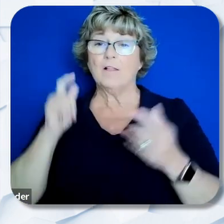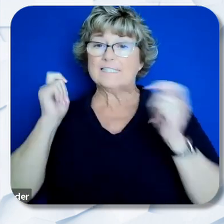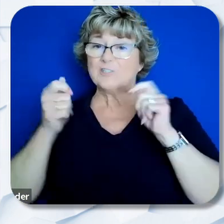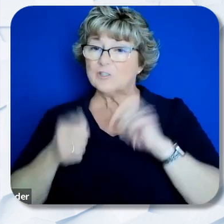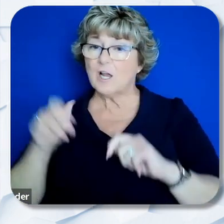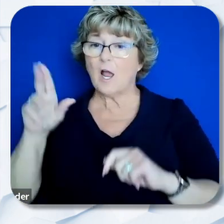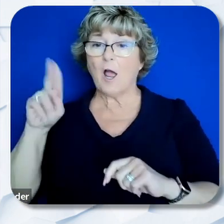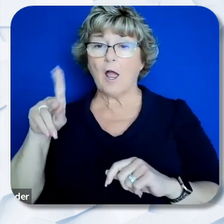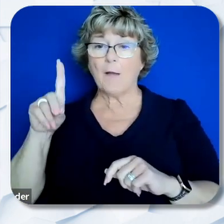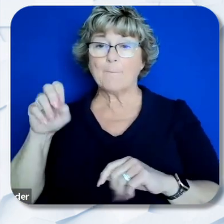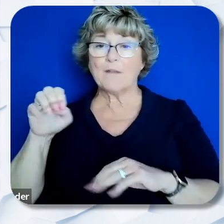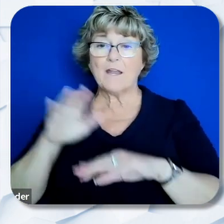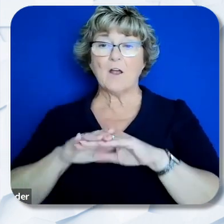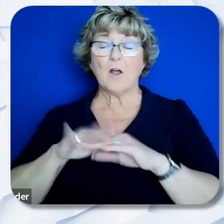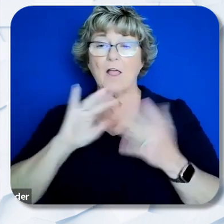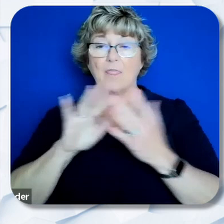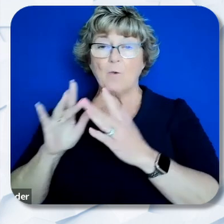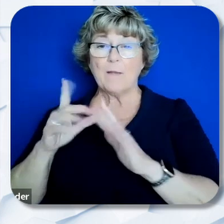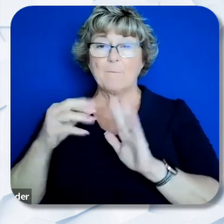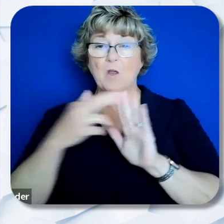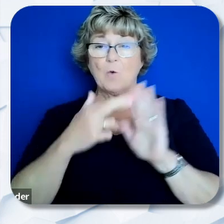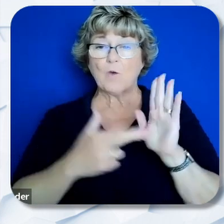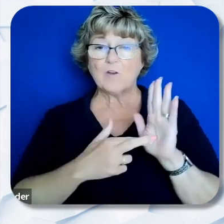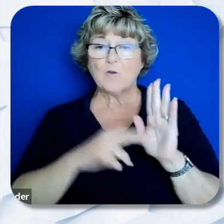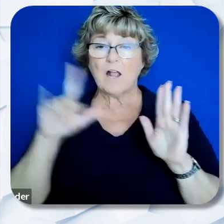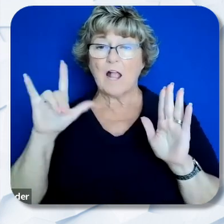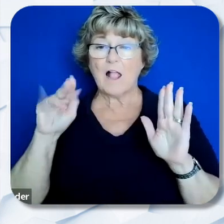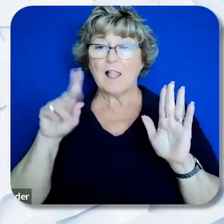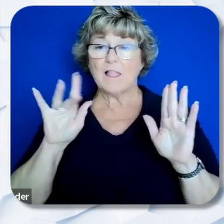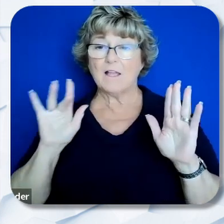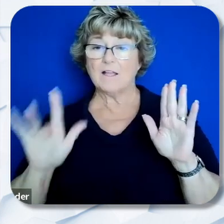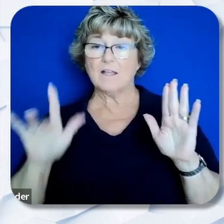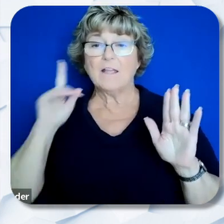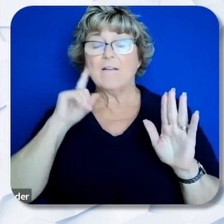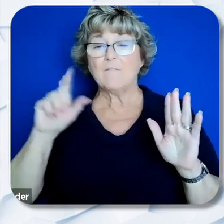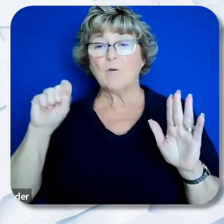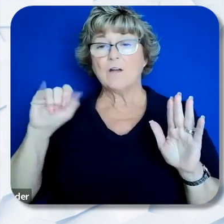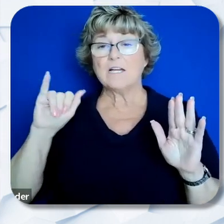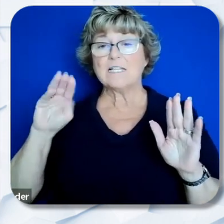updated on our website, and registration links for the CIM Step 1 trainings will be available